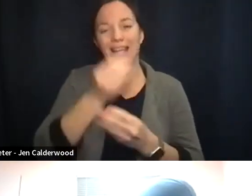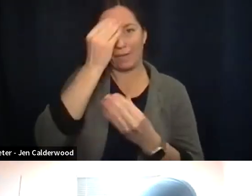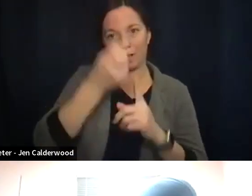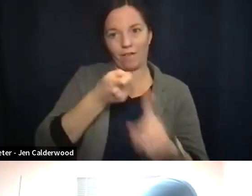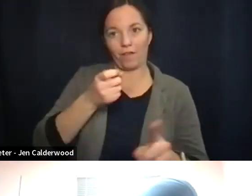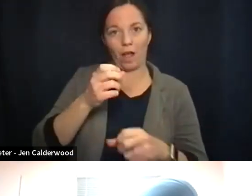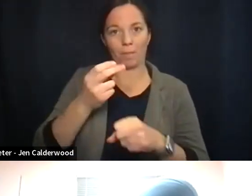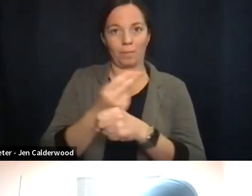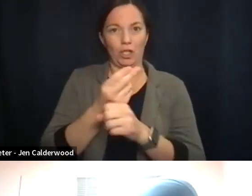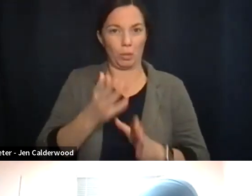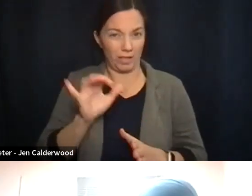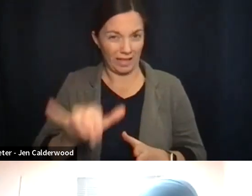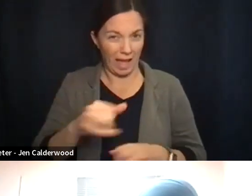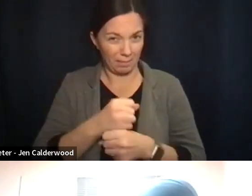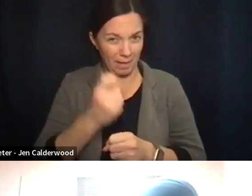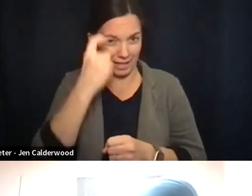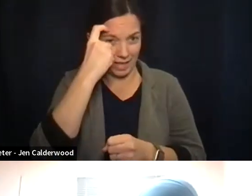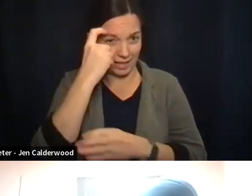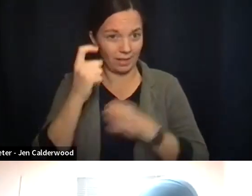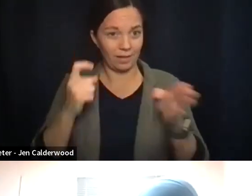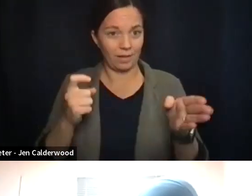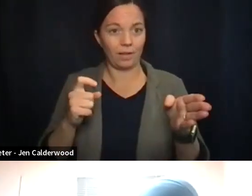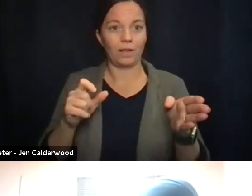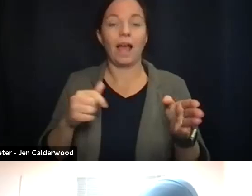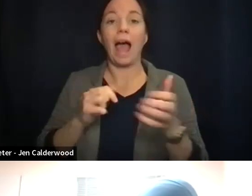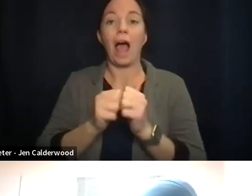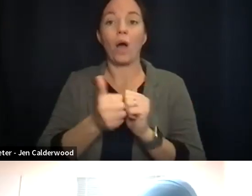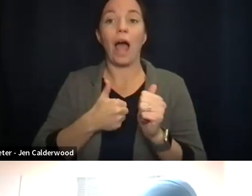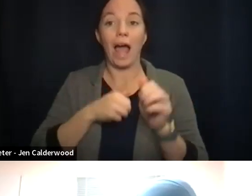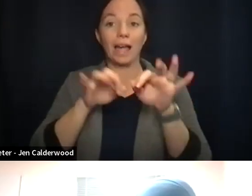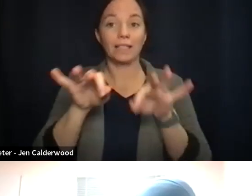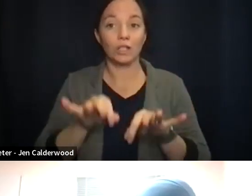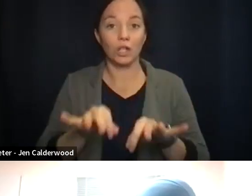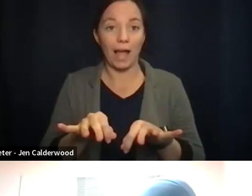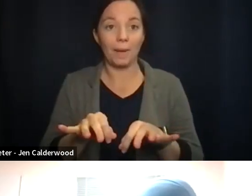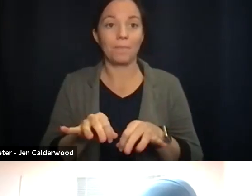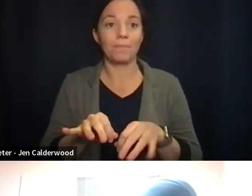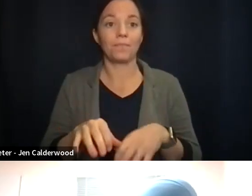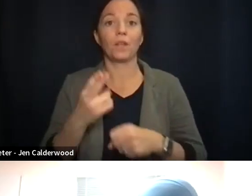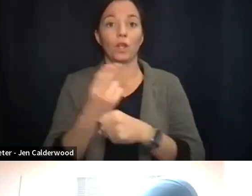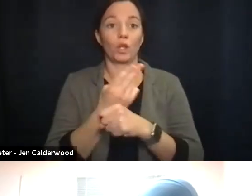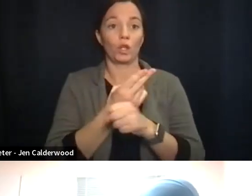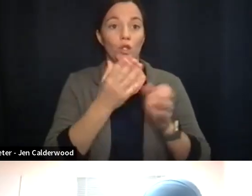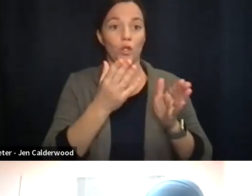We should be getting information from our consumers. So hope that made sense We should be getting information from our consumer. So I hope that made sense amber